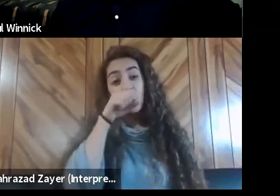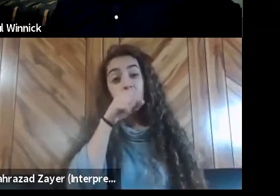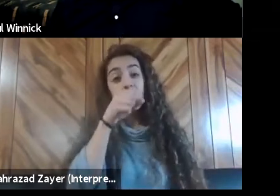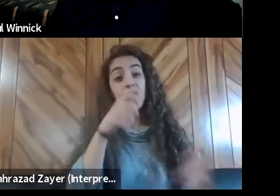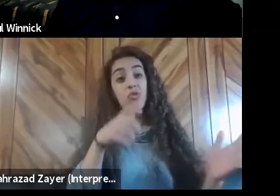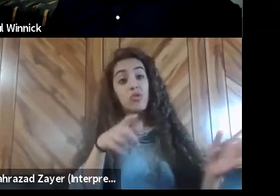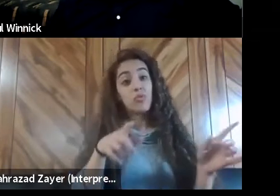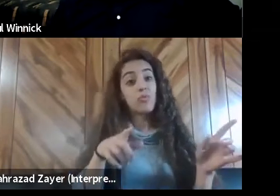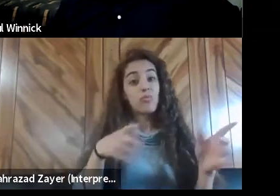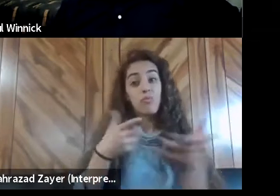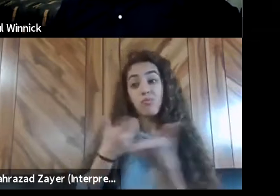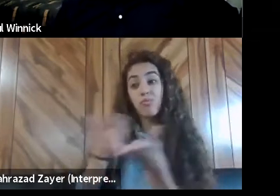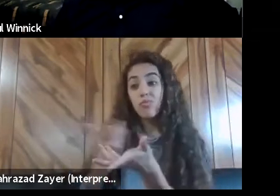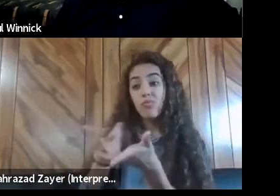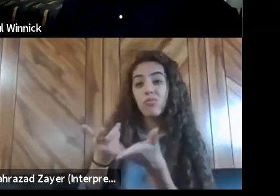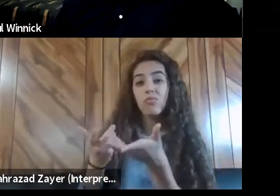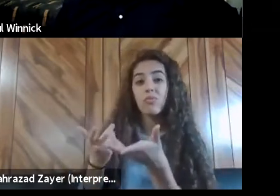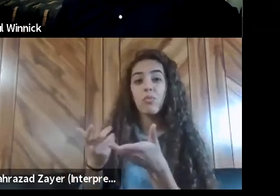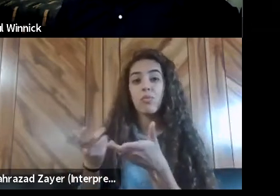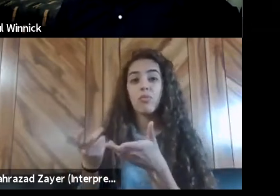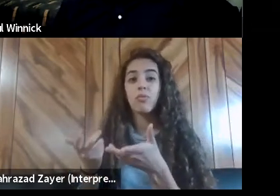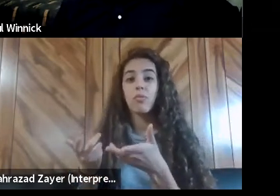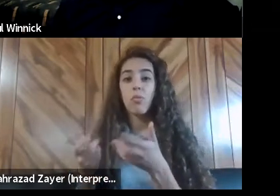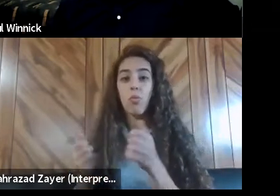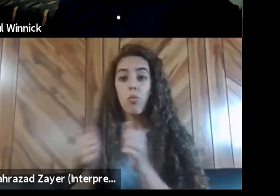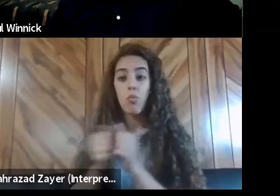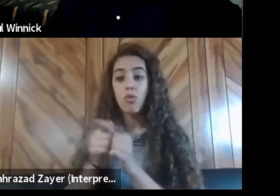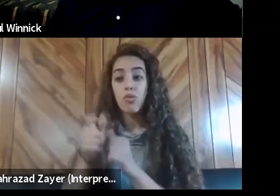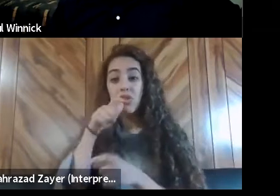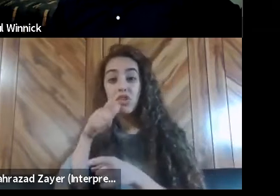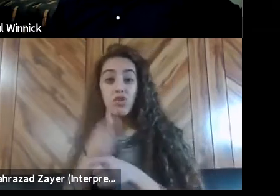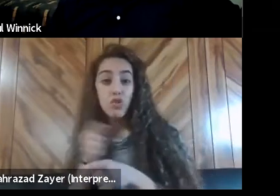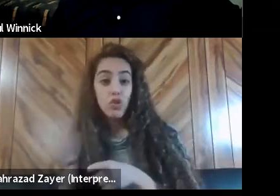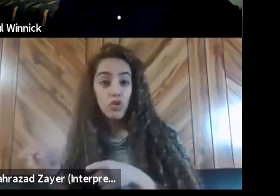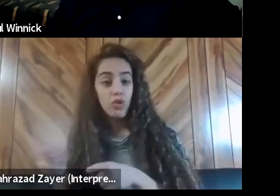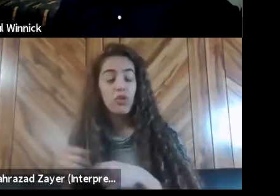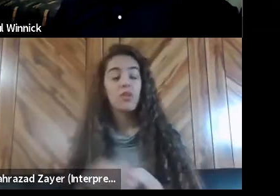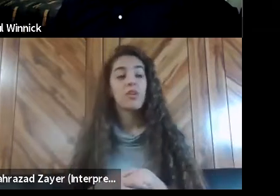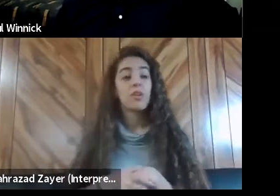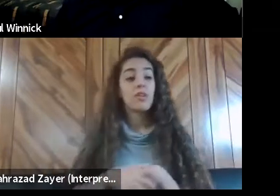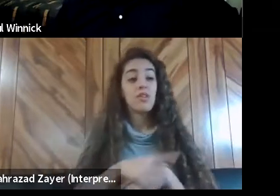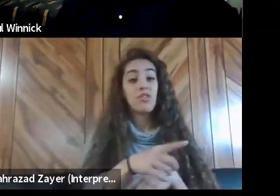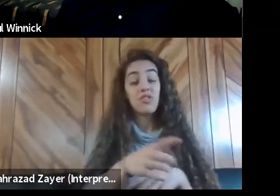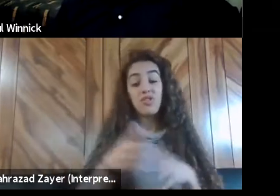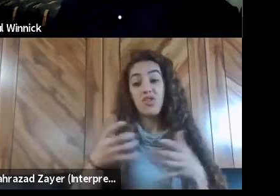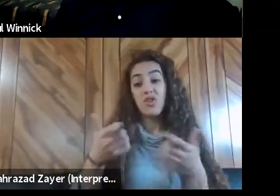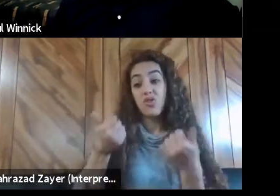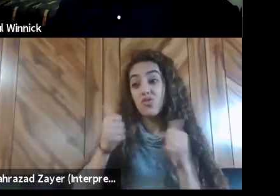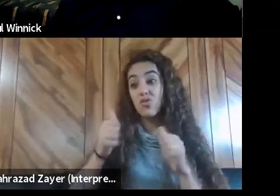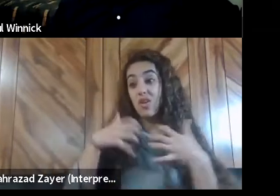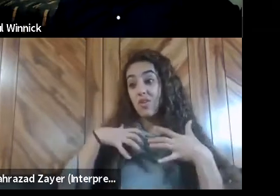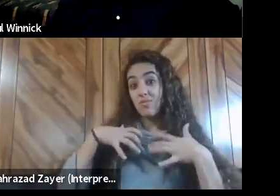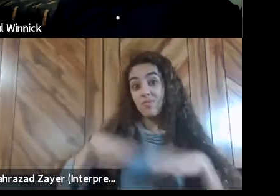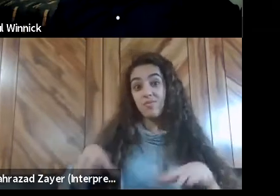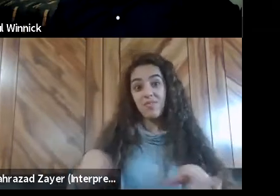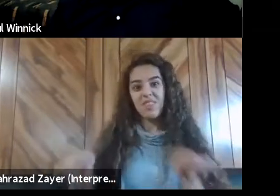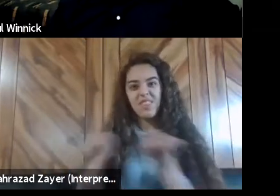will spend a lot of time trying to dress like her sister. You know, in her sister's, a teenager and you know, teenagers